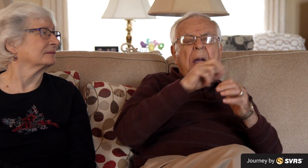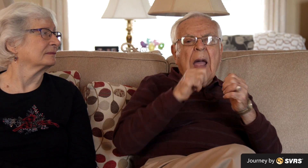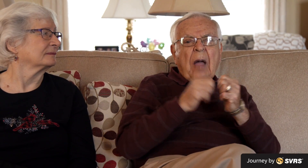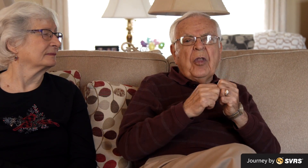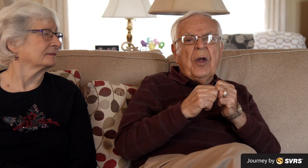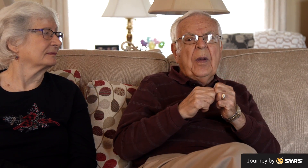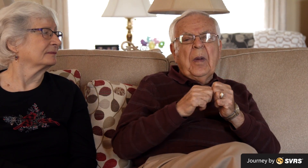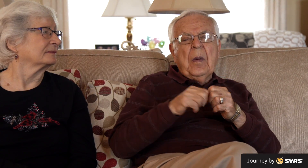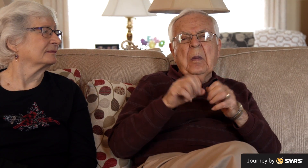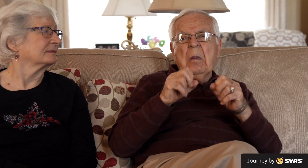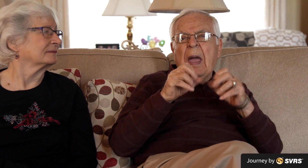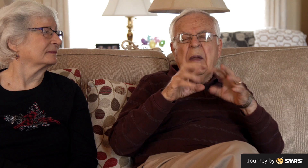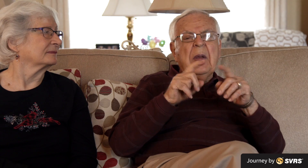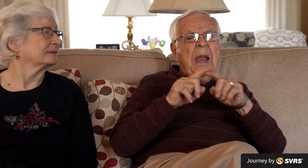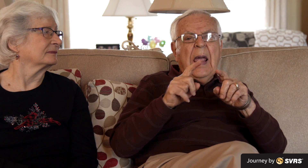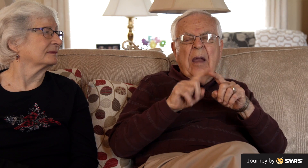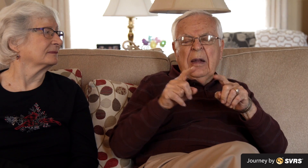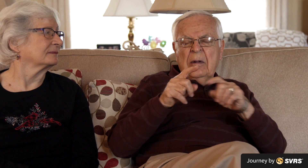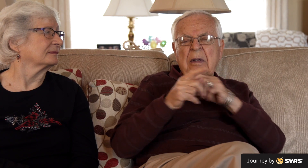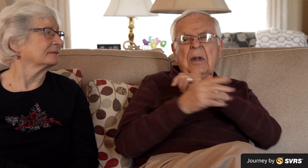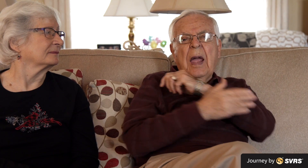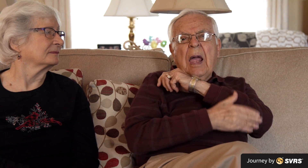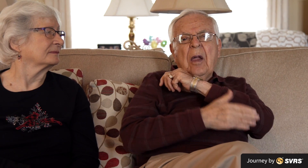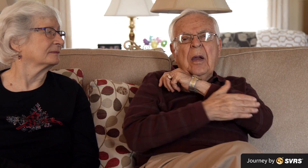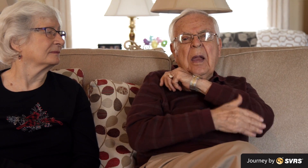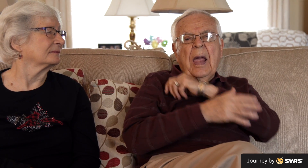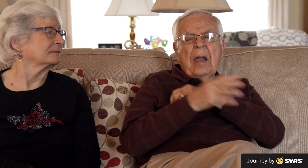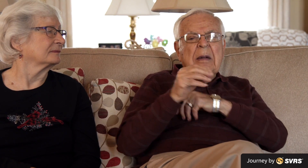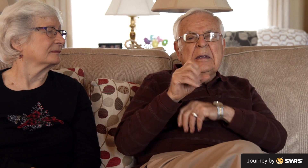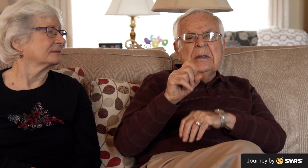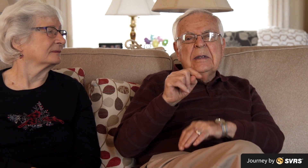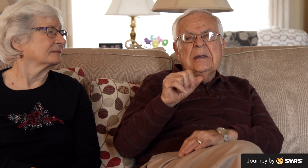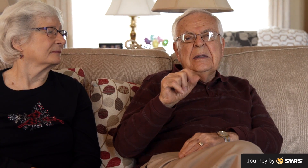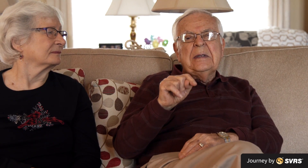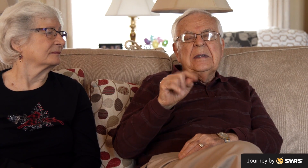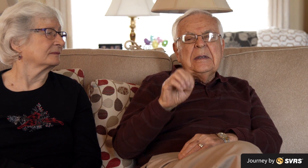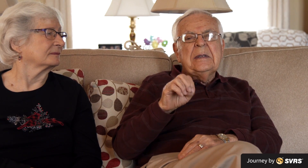We've been to many different countries and states.